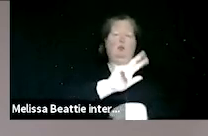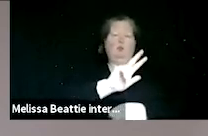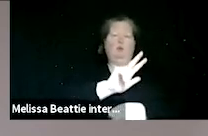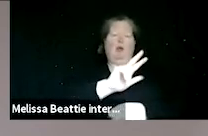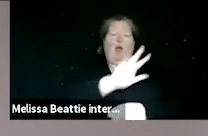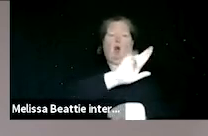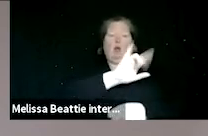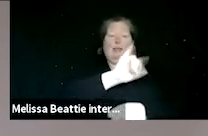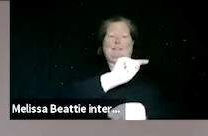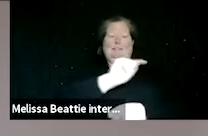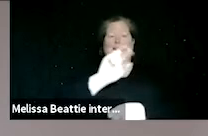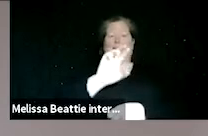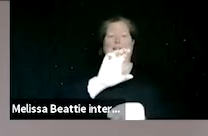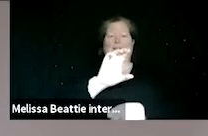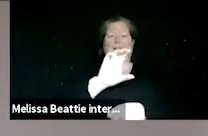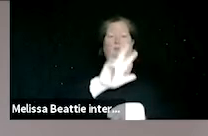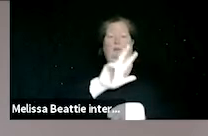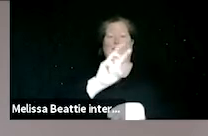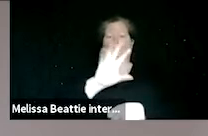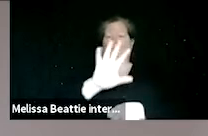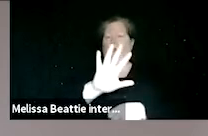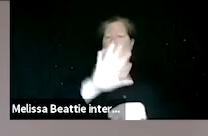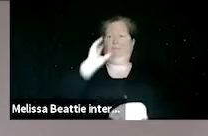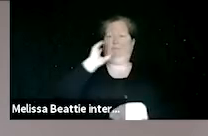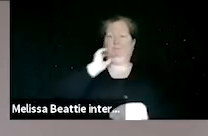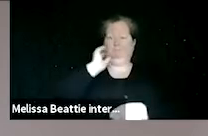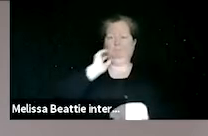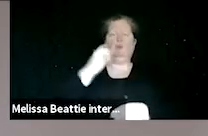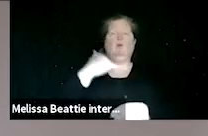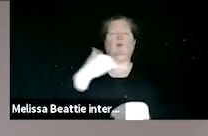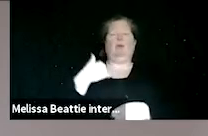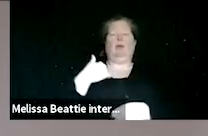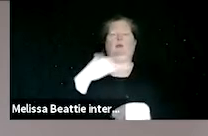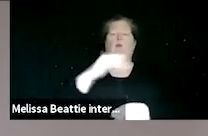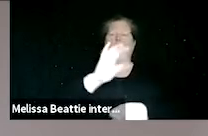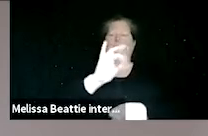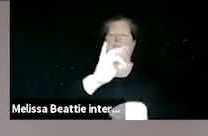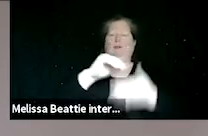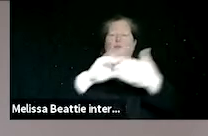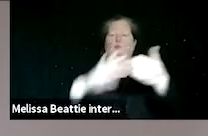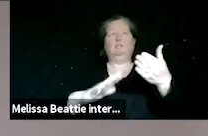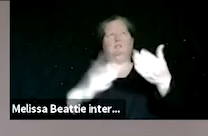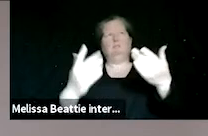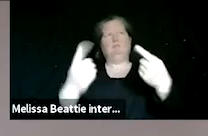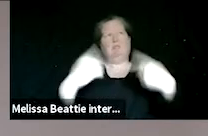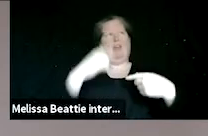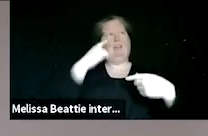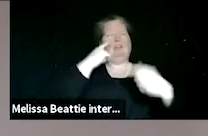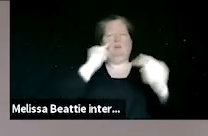Ben Woelk: We brought 150 students. So the escape room and groups of about 10 I think it's what we ended up with